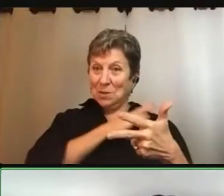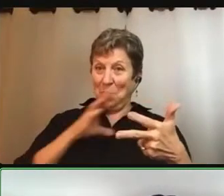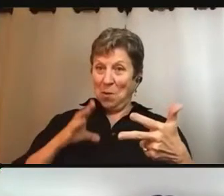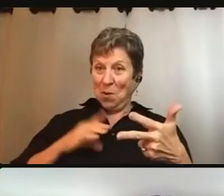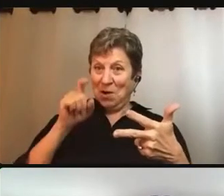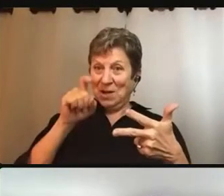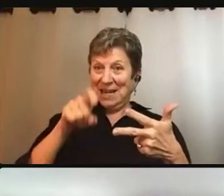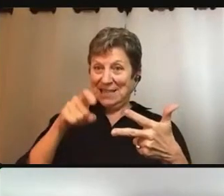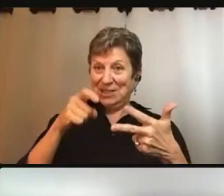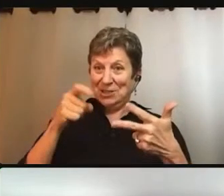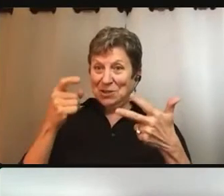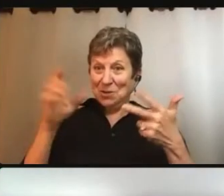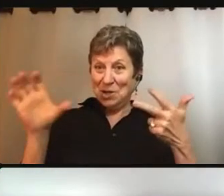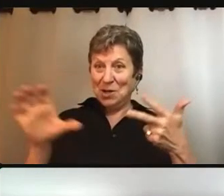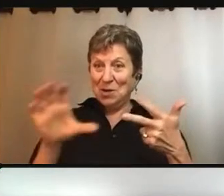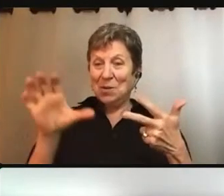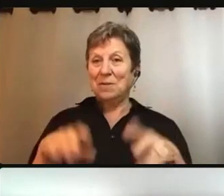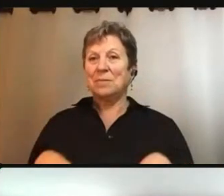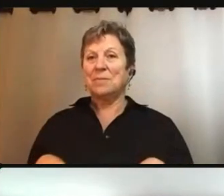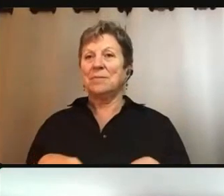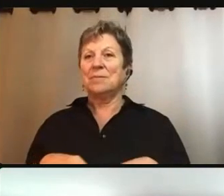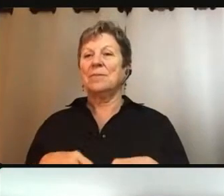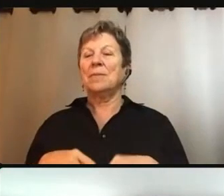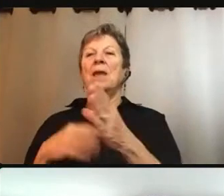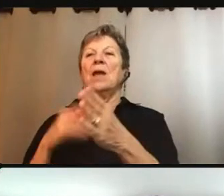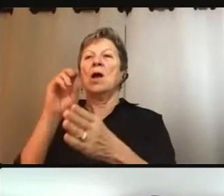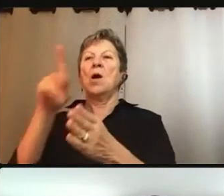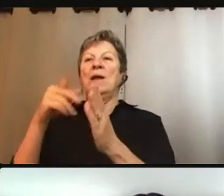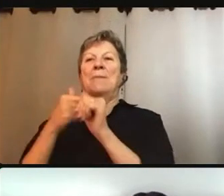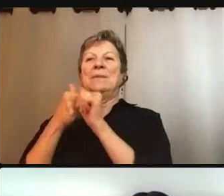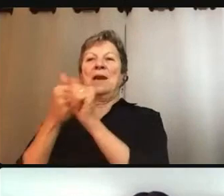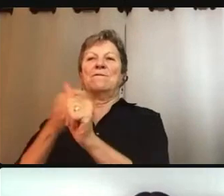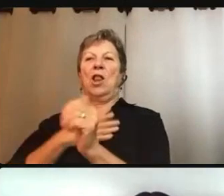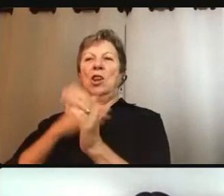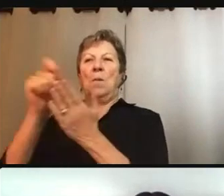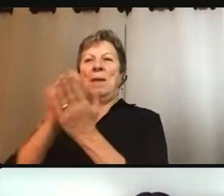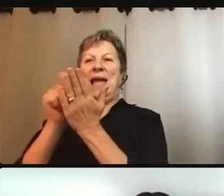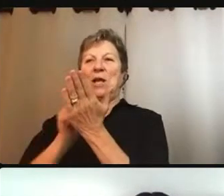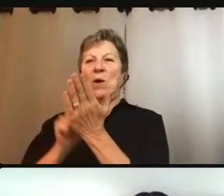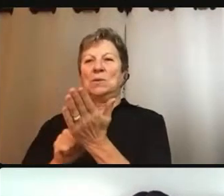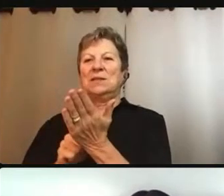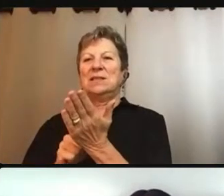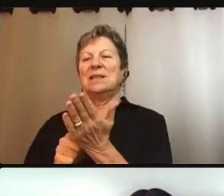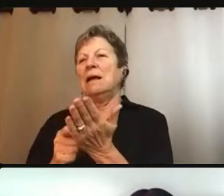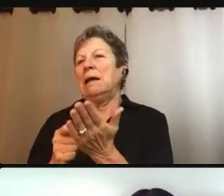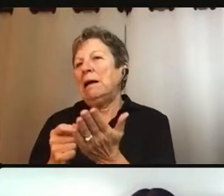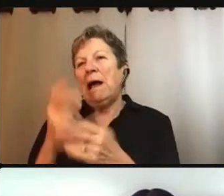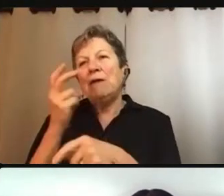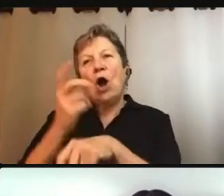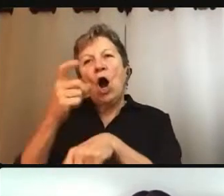KNOW ABOUT SALEM KAISER. WHAT THE THREE IMMEDIATE GOALS THE BOARD NEEDS TO